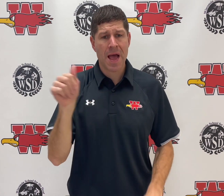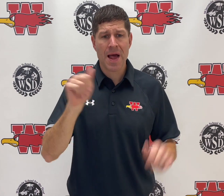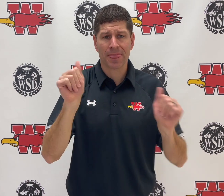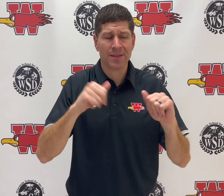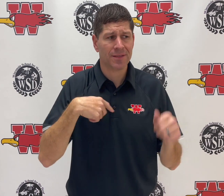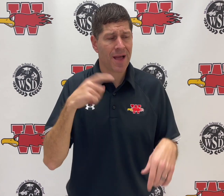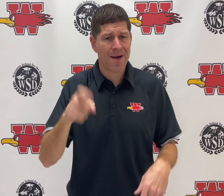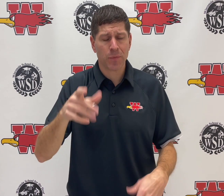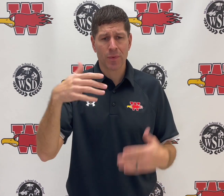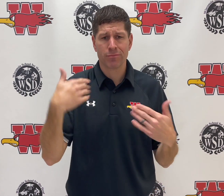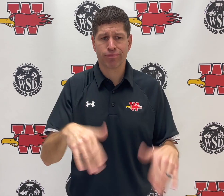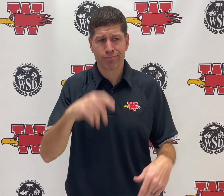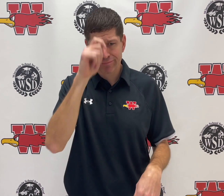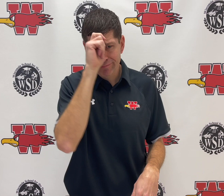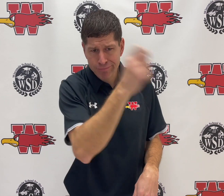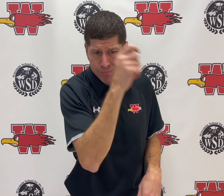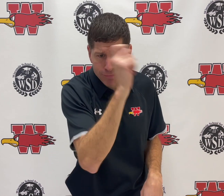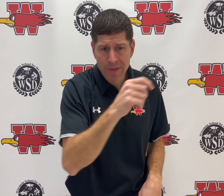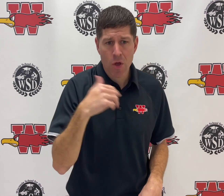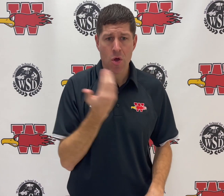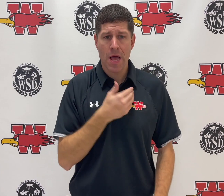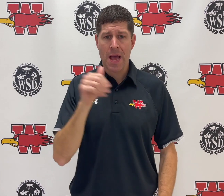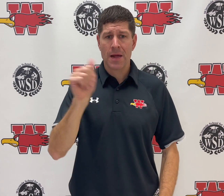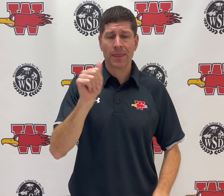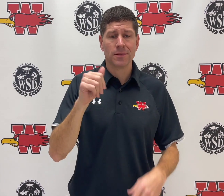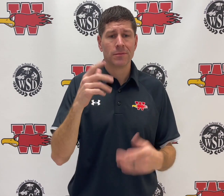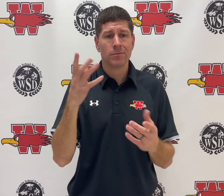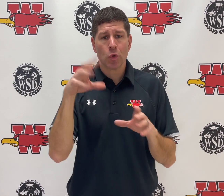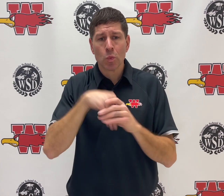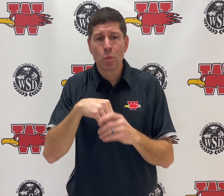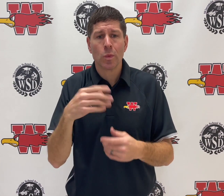To all of our athletes - my hat goes off to all of our athletes.